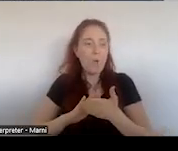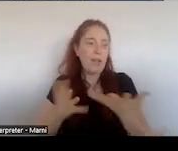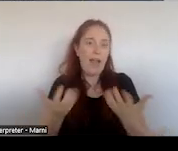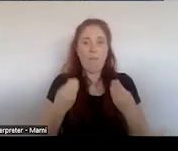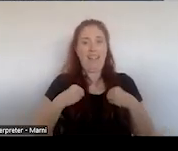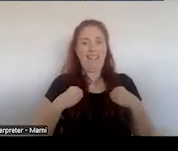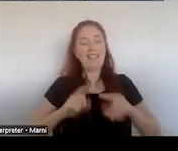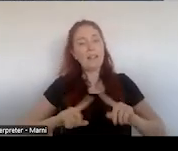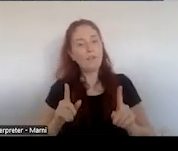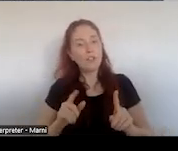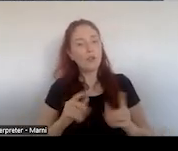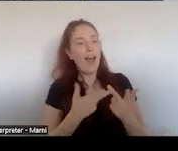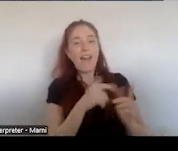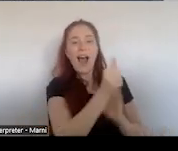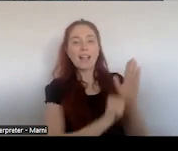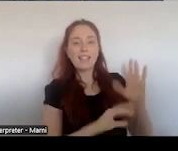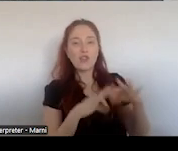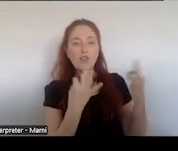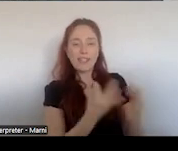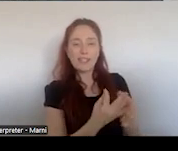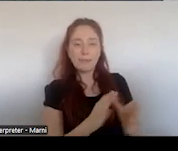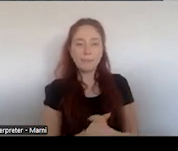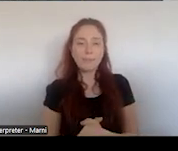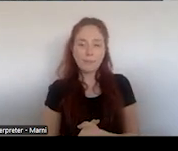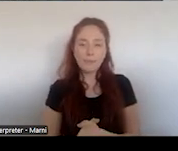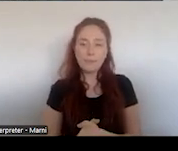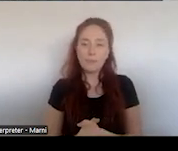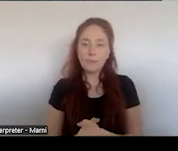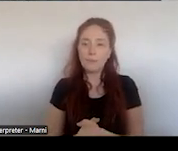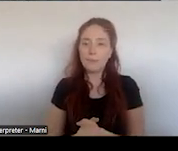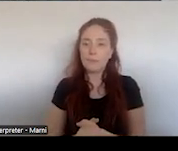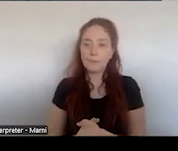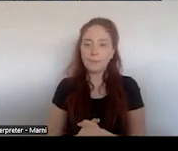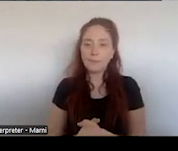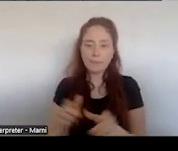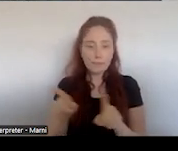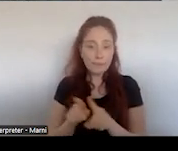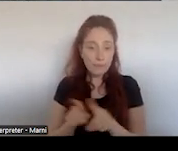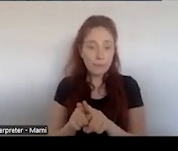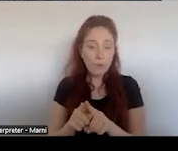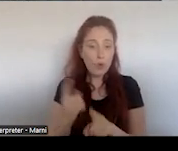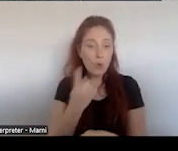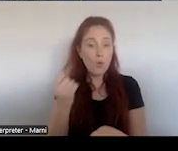we are also really aware that our practitioners and game makers actually go across a lot of